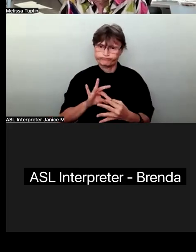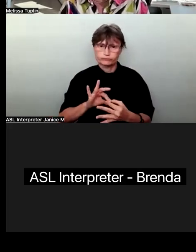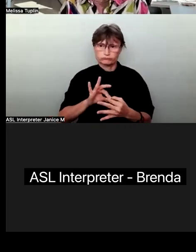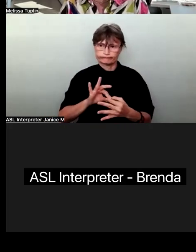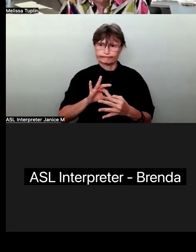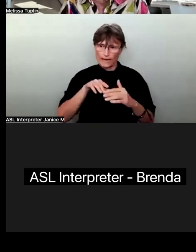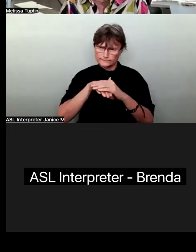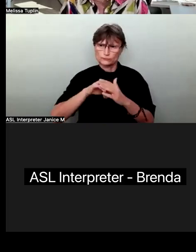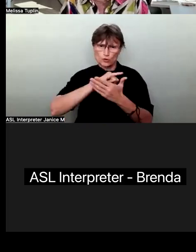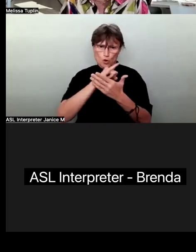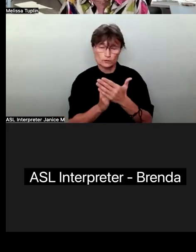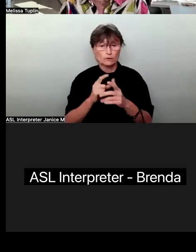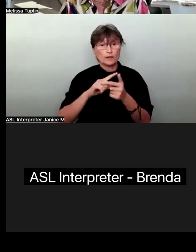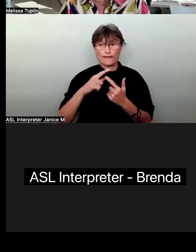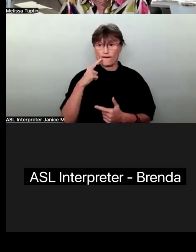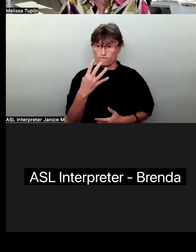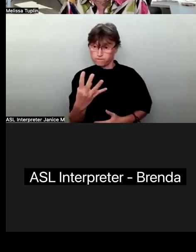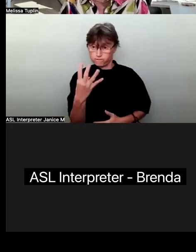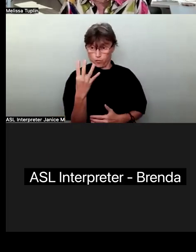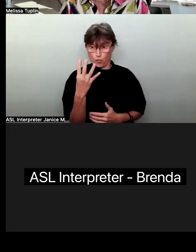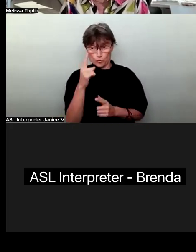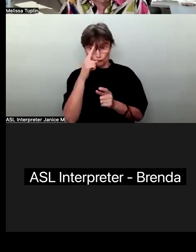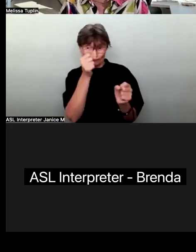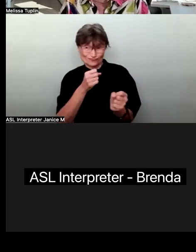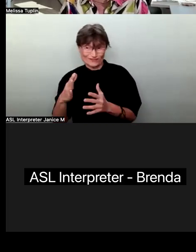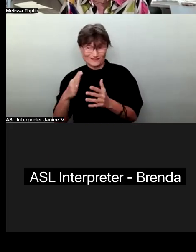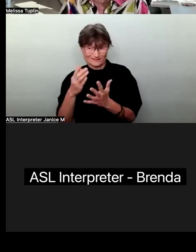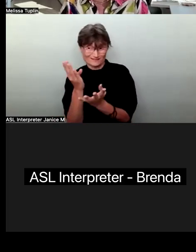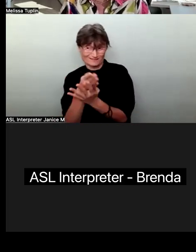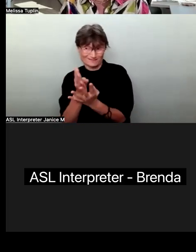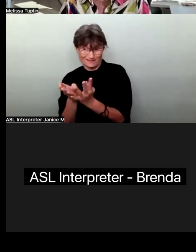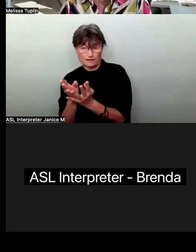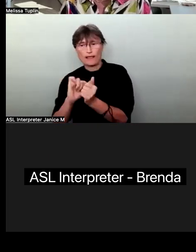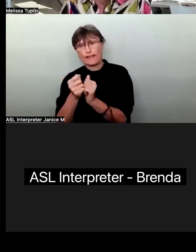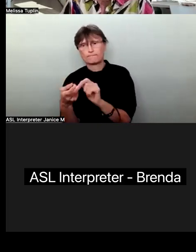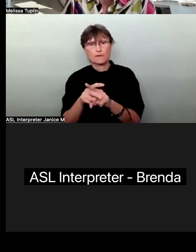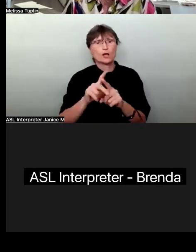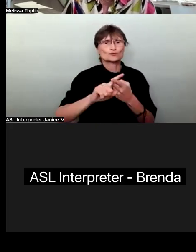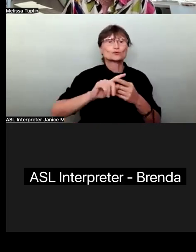directions, this is how your organization contributes to community. In this section,